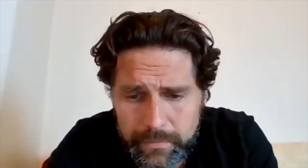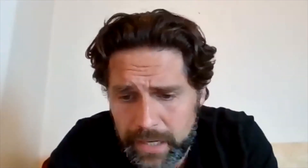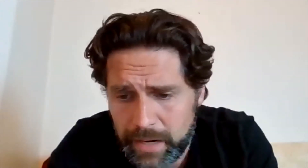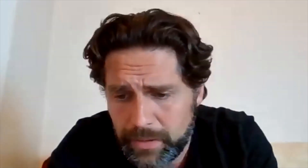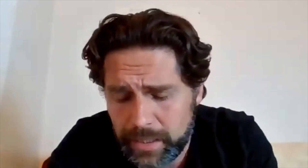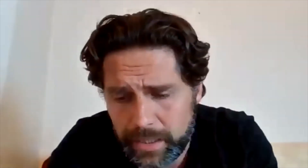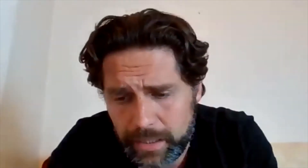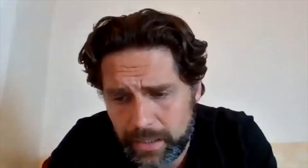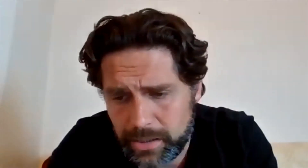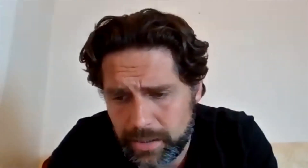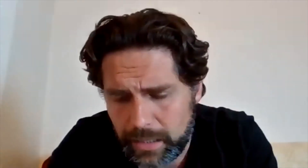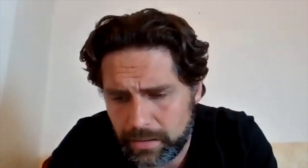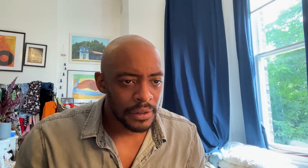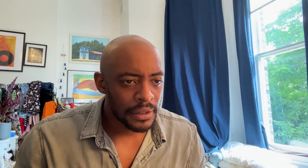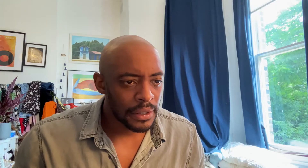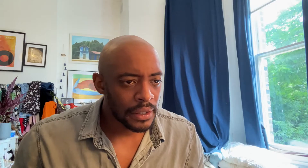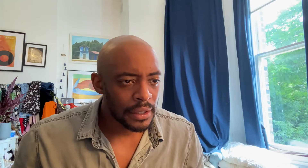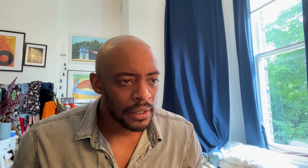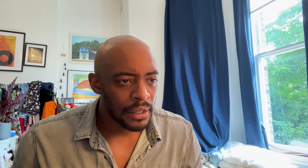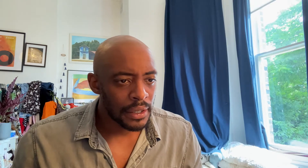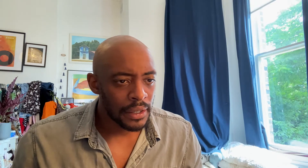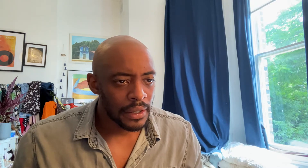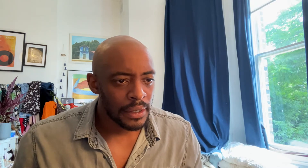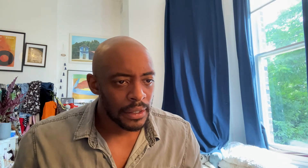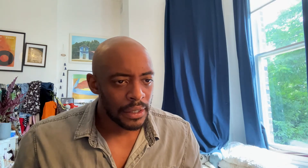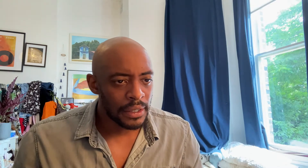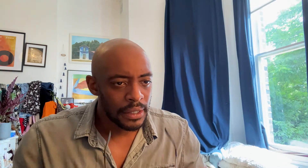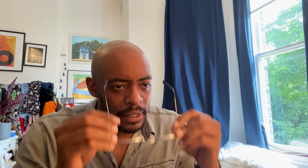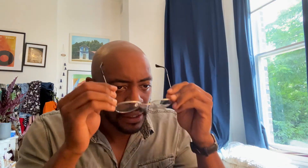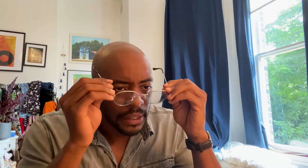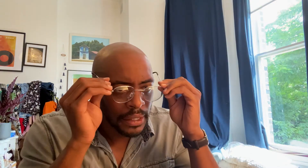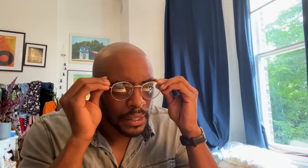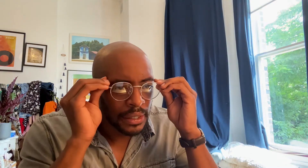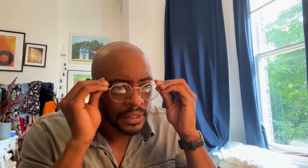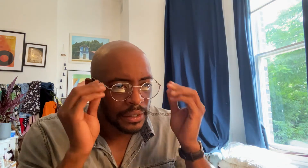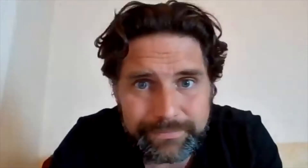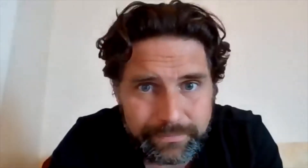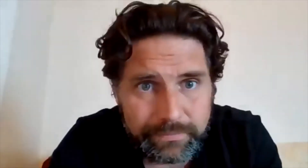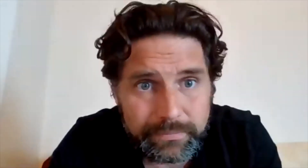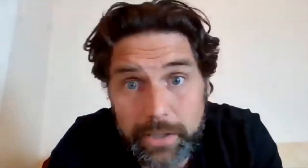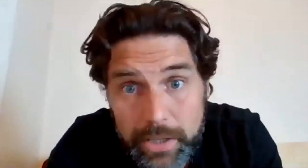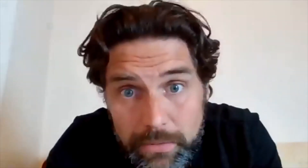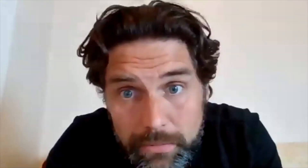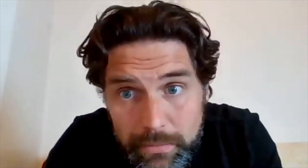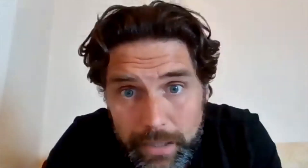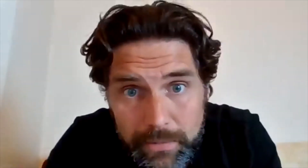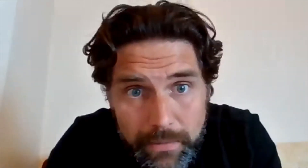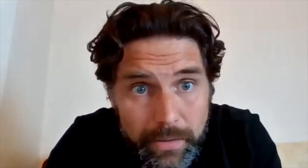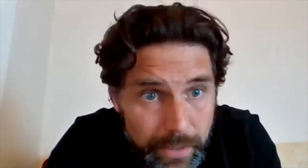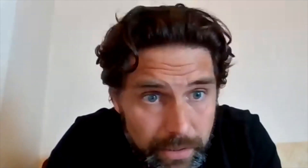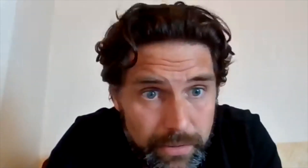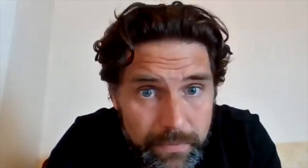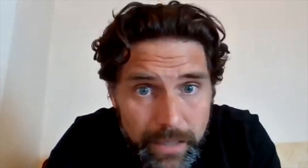and everything. And I'd just like to - the last thing I'd like to share is is, erm - thank you. Thank you, everyone. Thank you, Melvin.